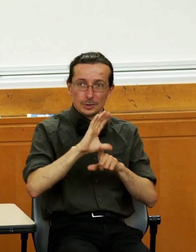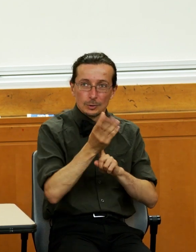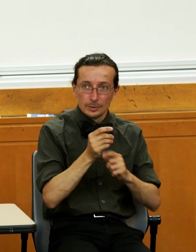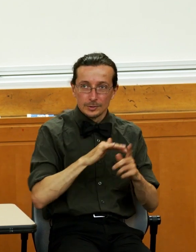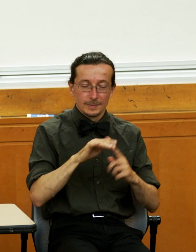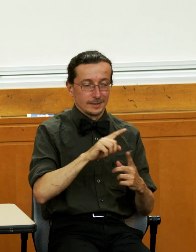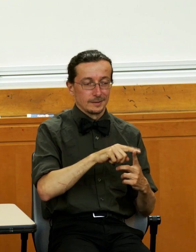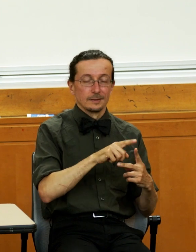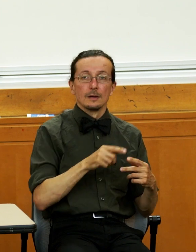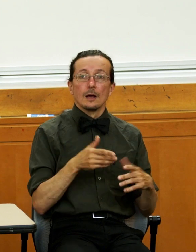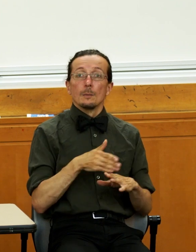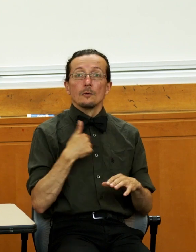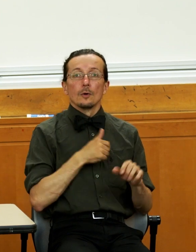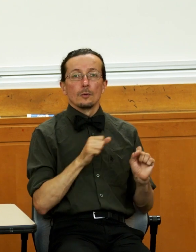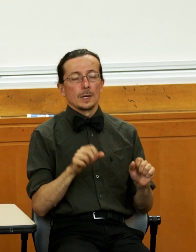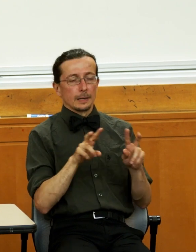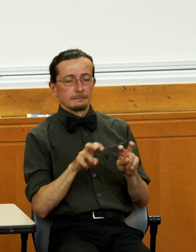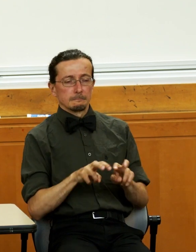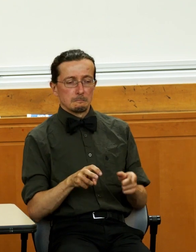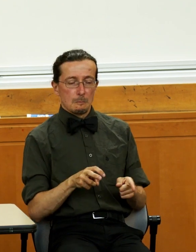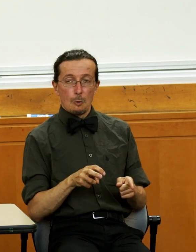Before we can effectively assess whether something's been appropriated,